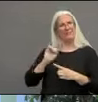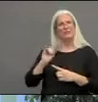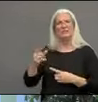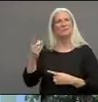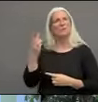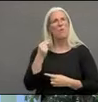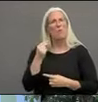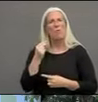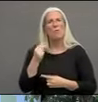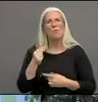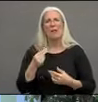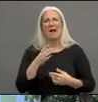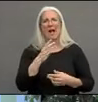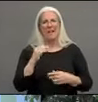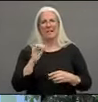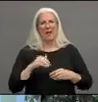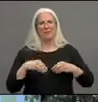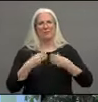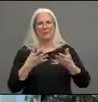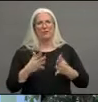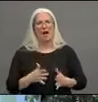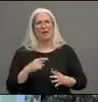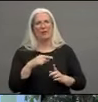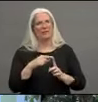back on testing because I do not have symptoms.